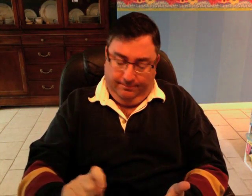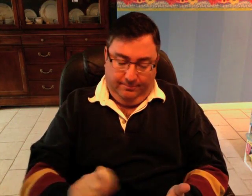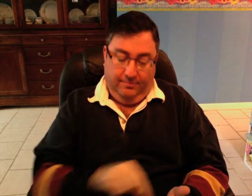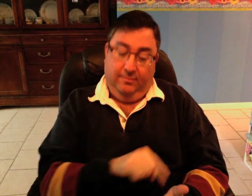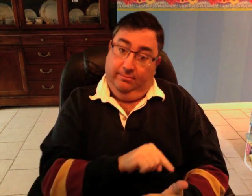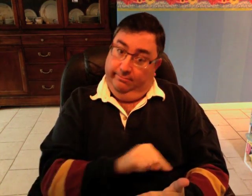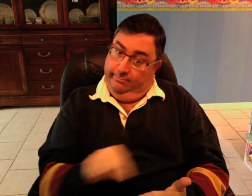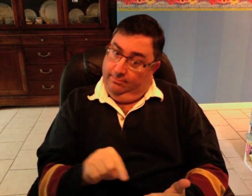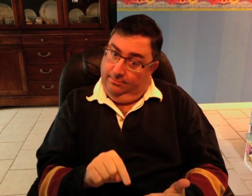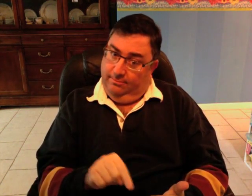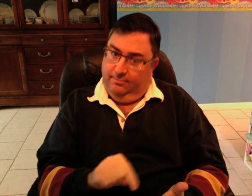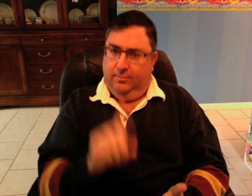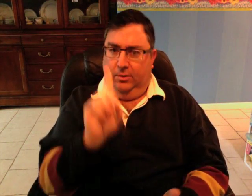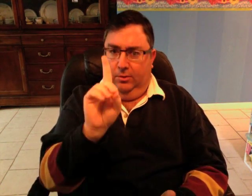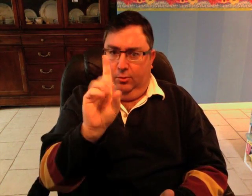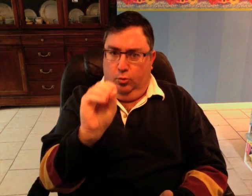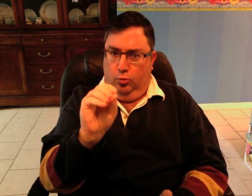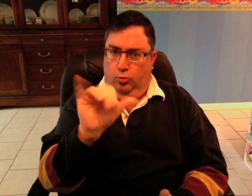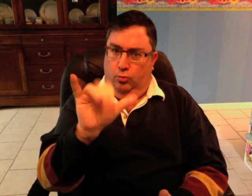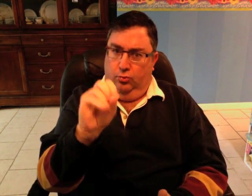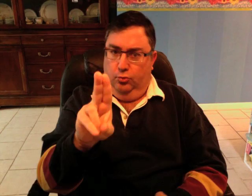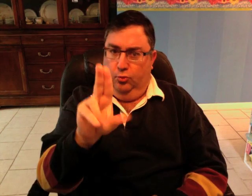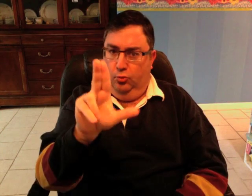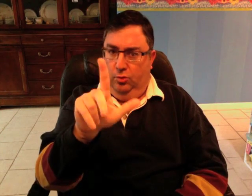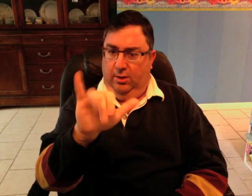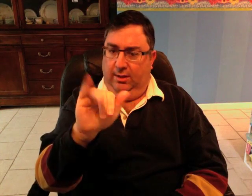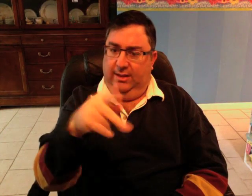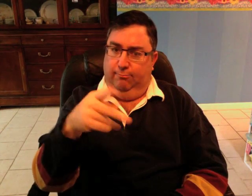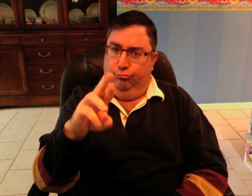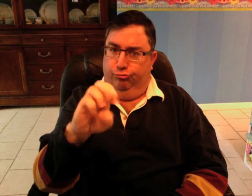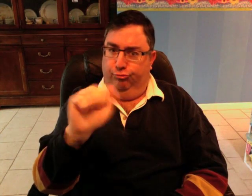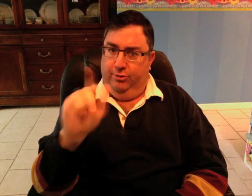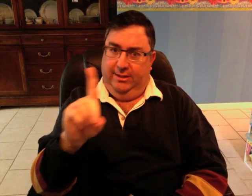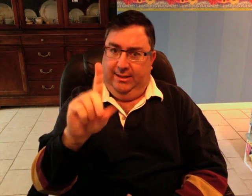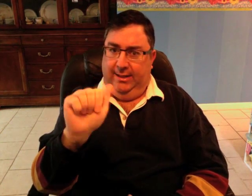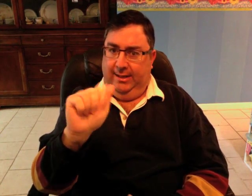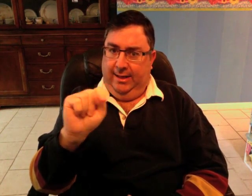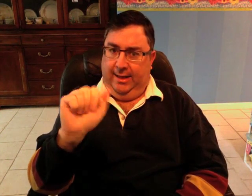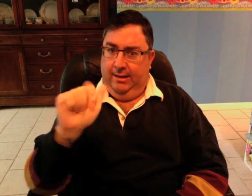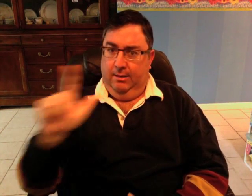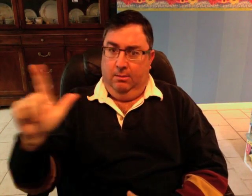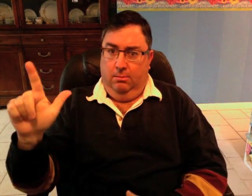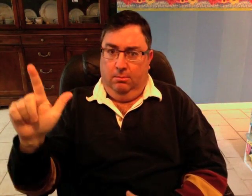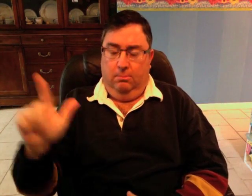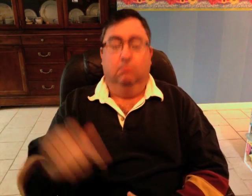"Do you lipread at all?"